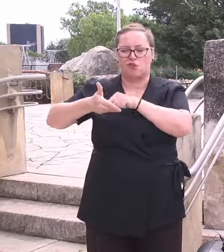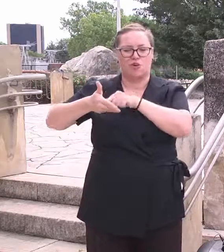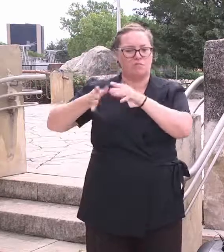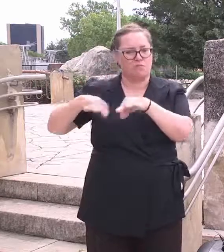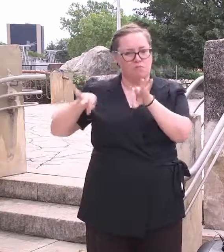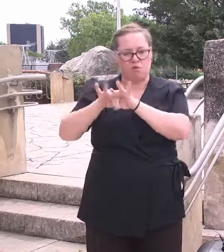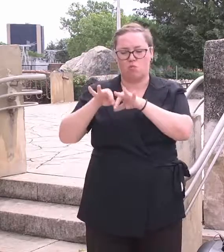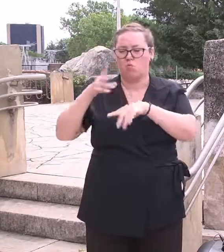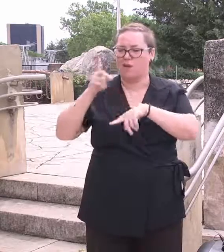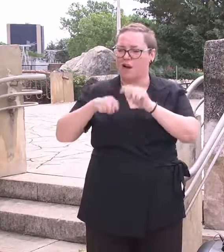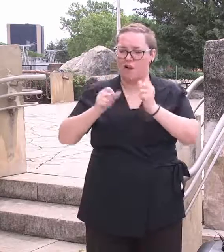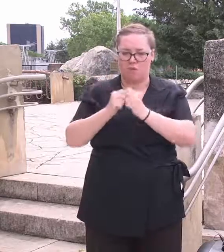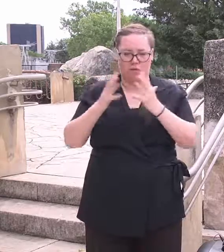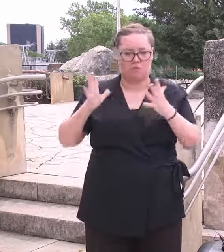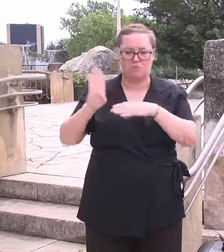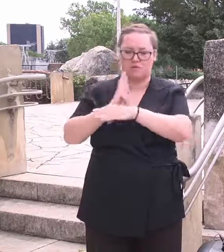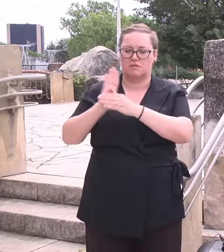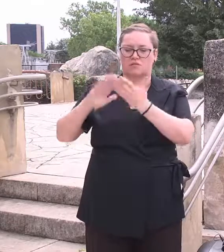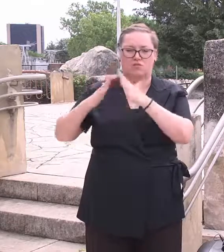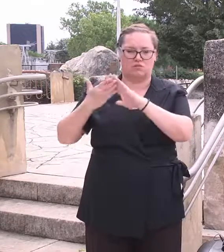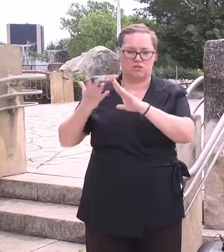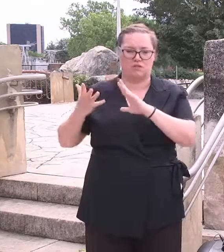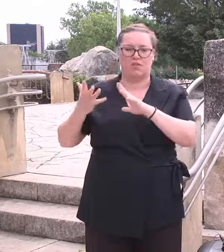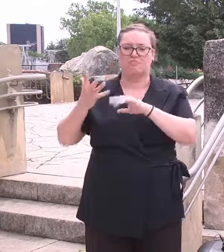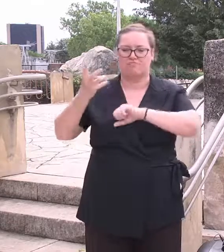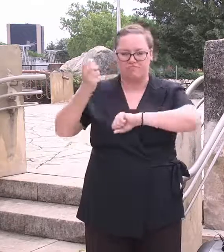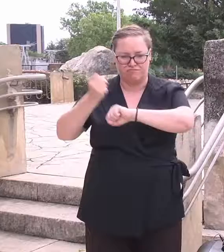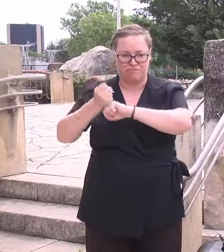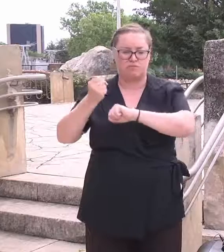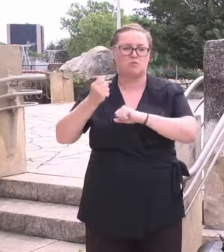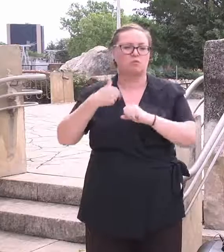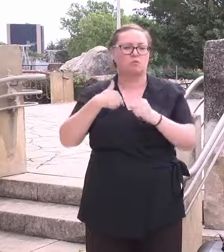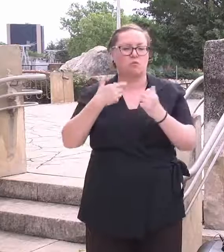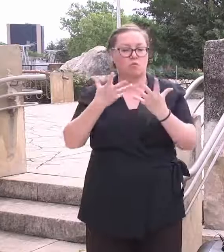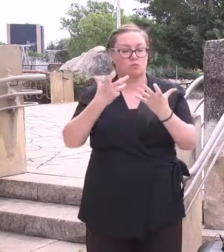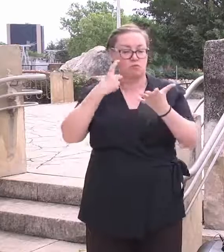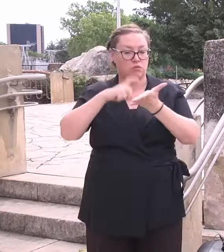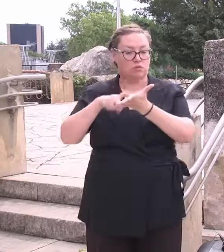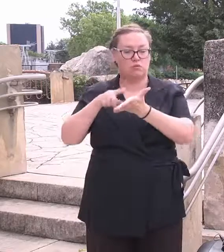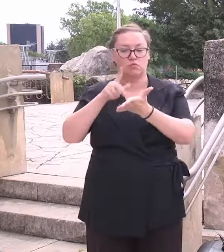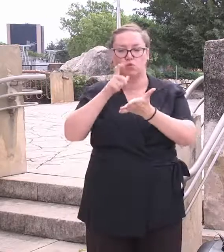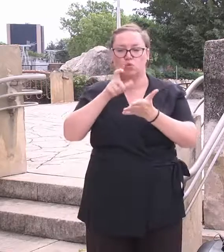Community Stepping forward and I really want to recognize some of our Pathfinders when it